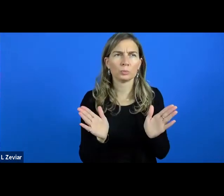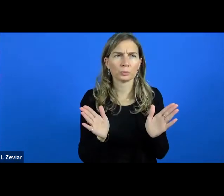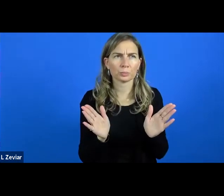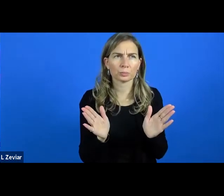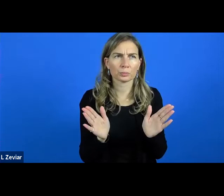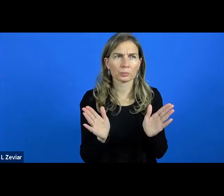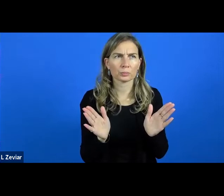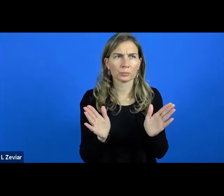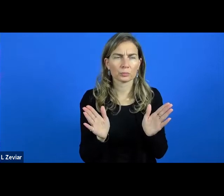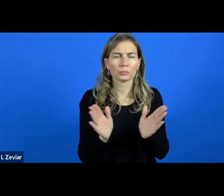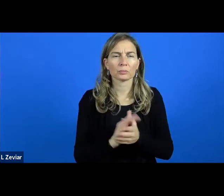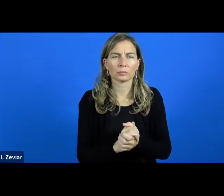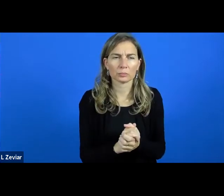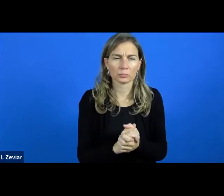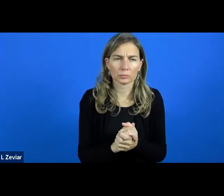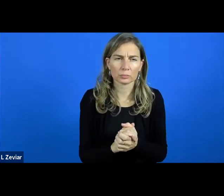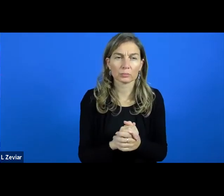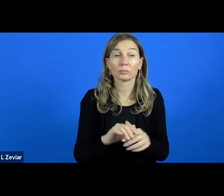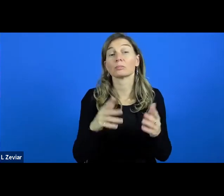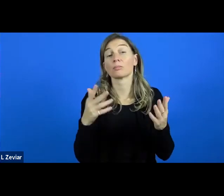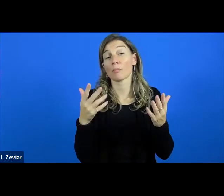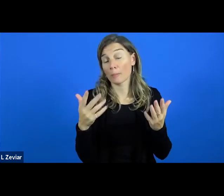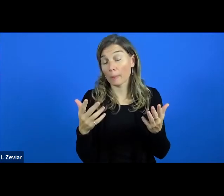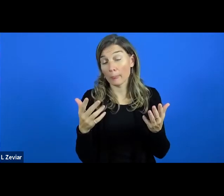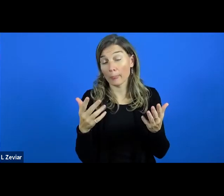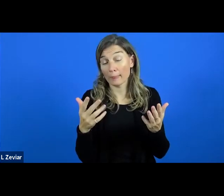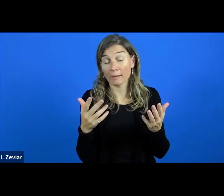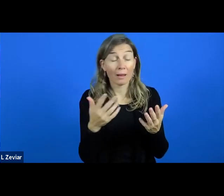and this was a tendency, everyone, if there is an emergency situation